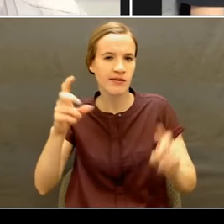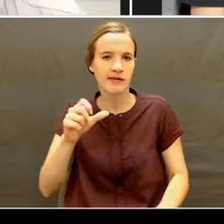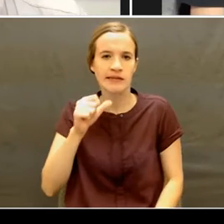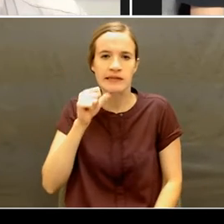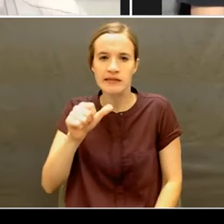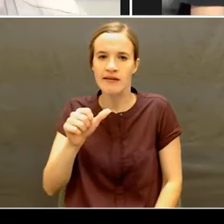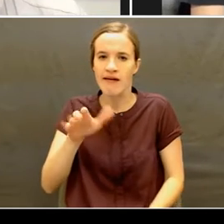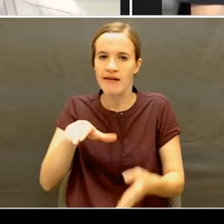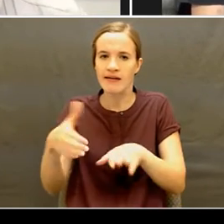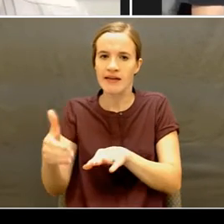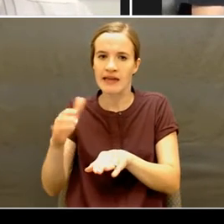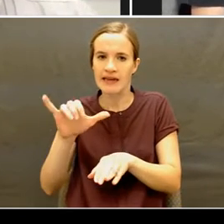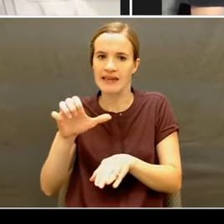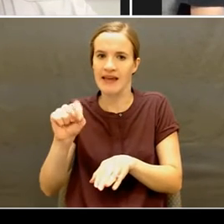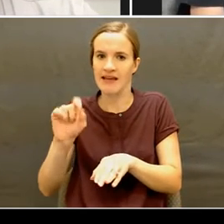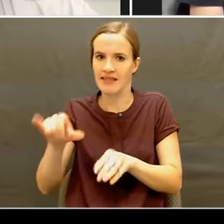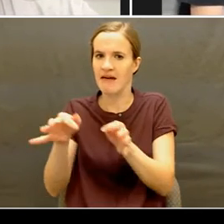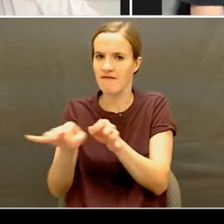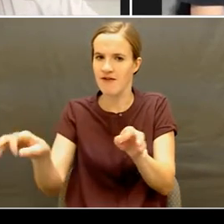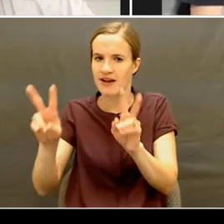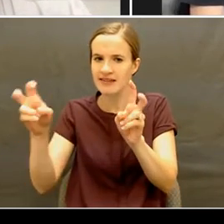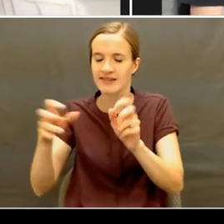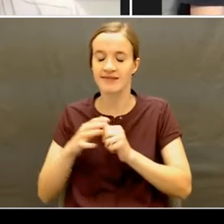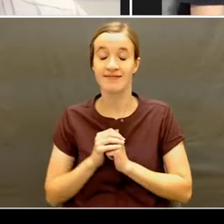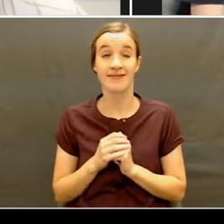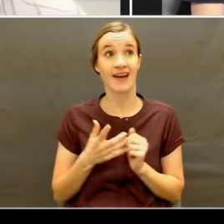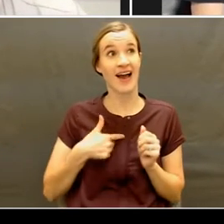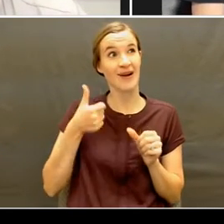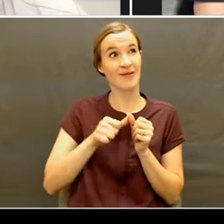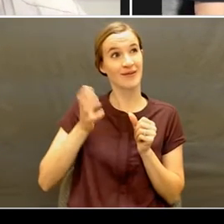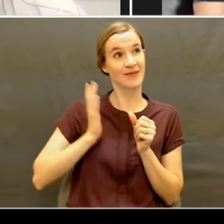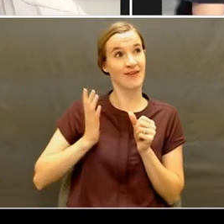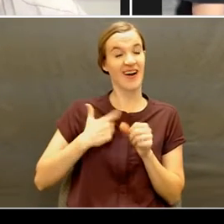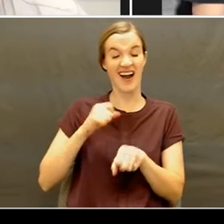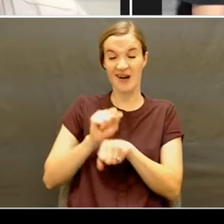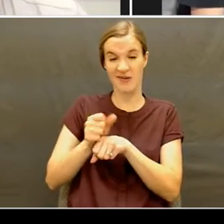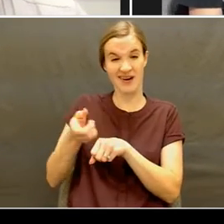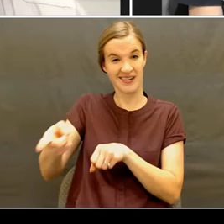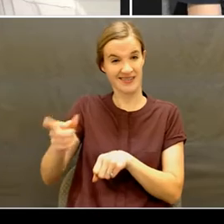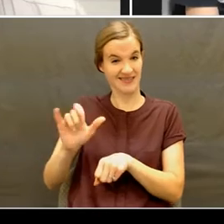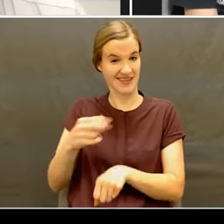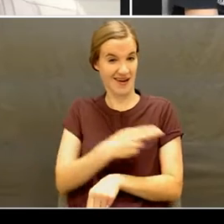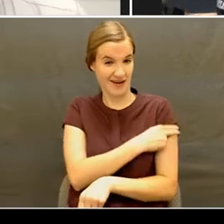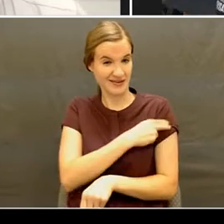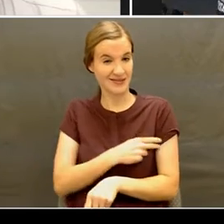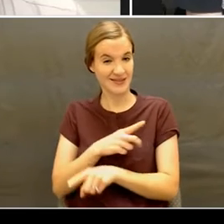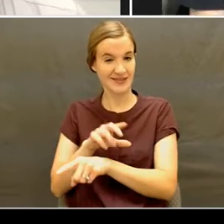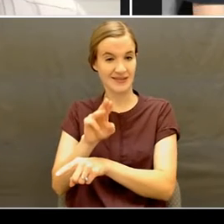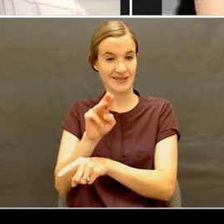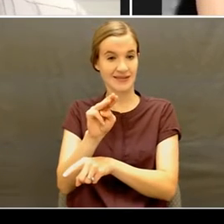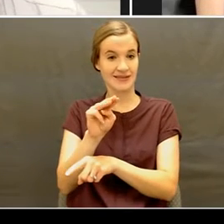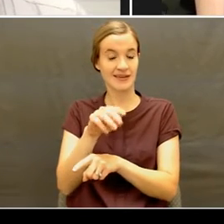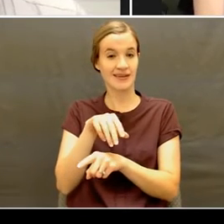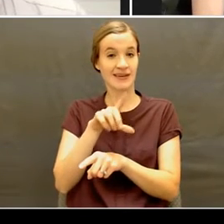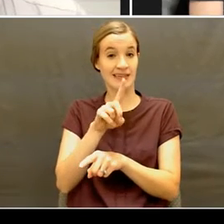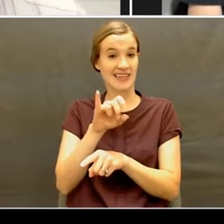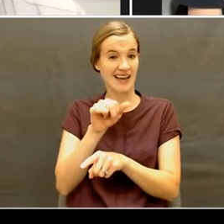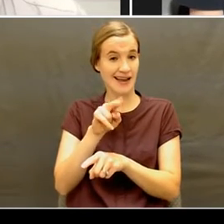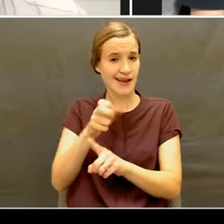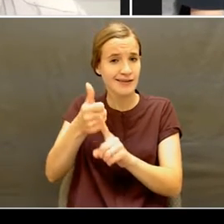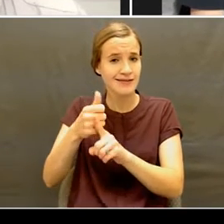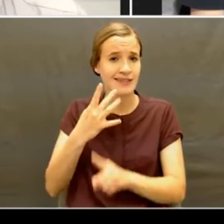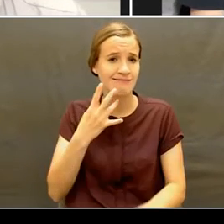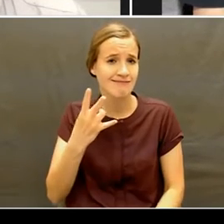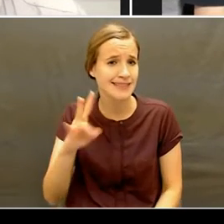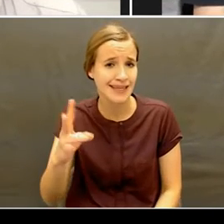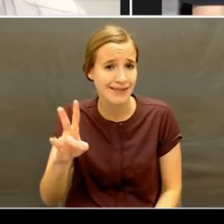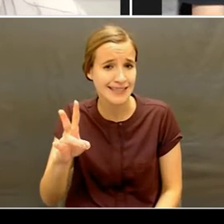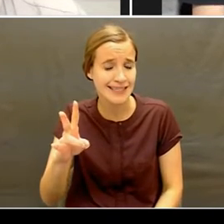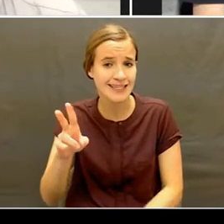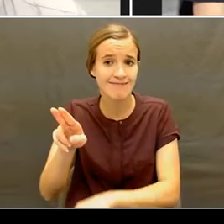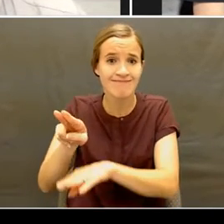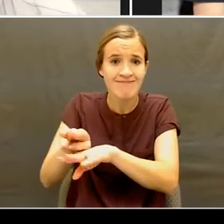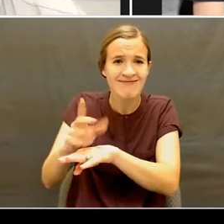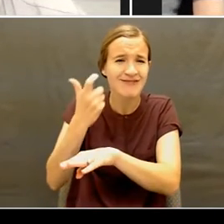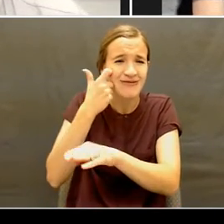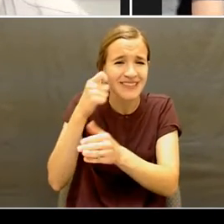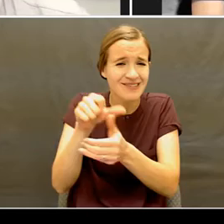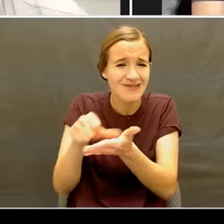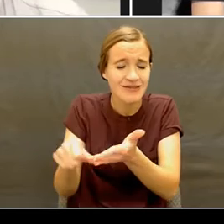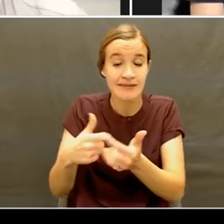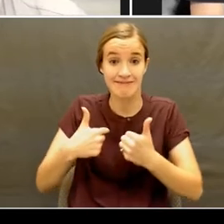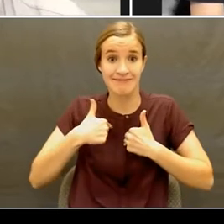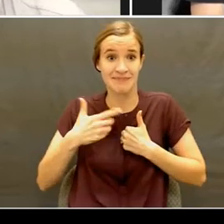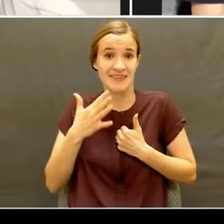was on a floor. I was 19 years old she was 17 years old at the time. And, but um,